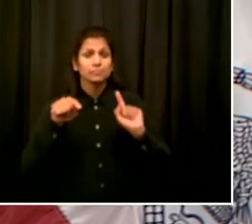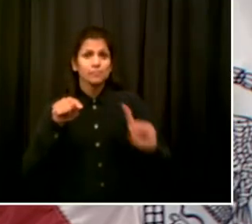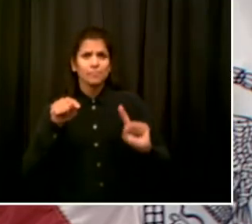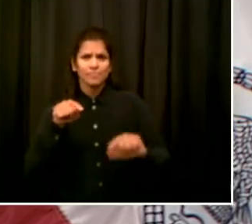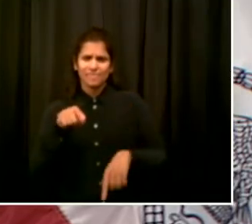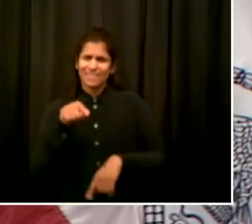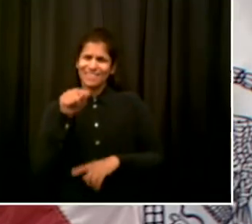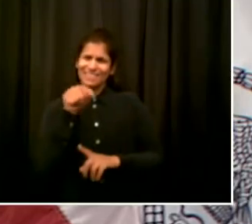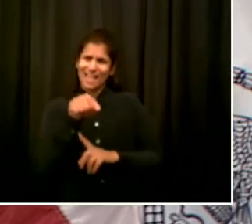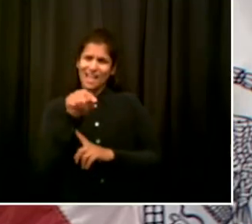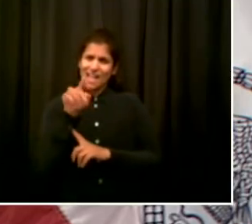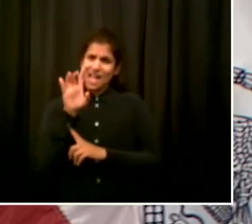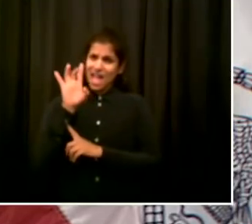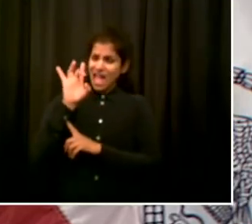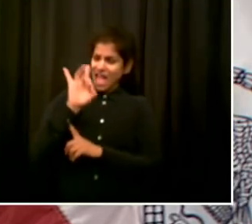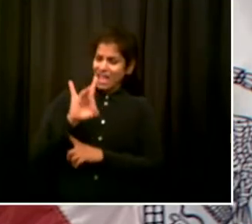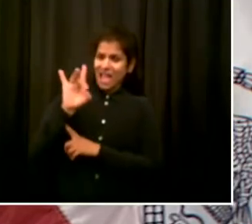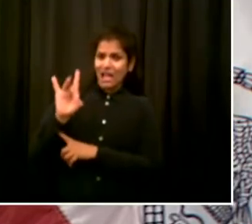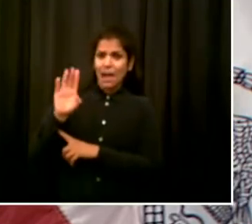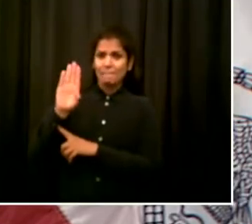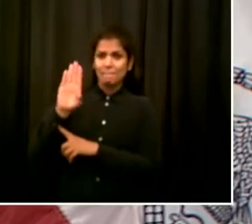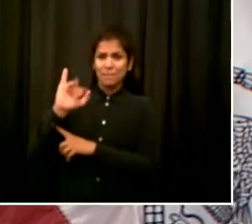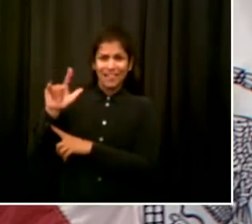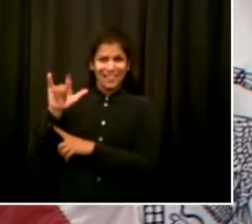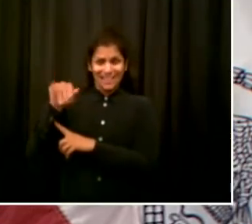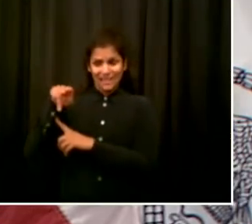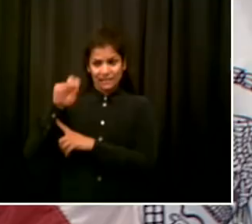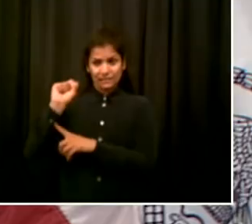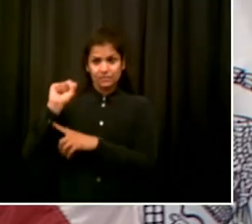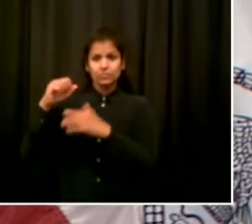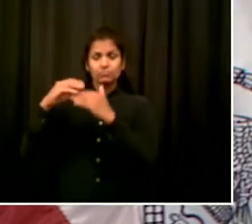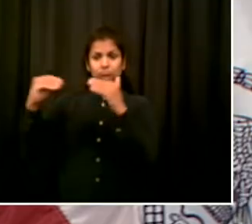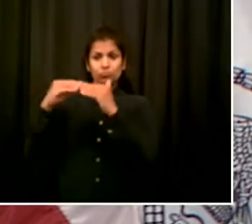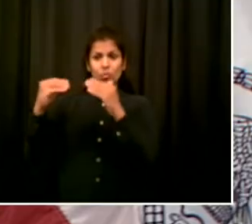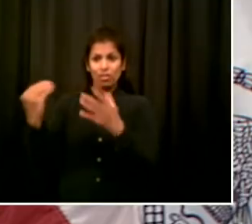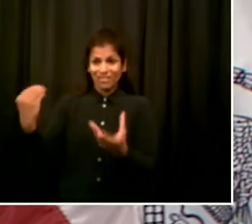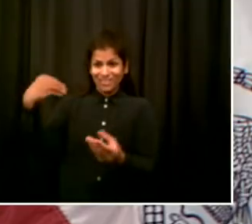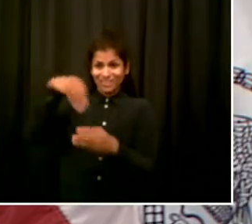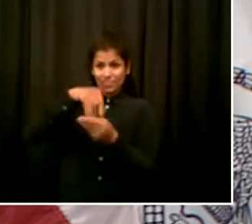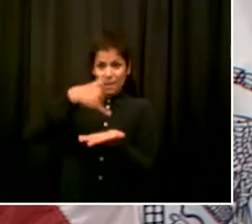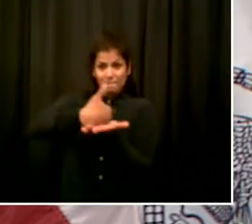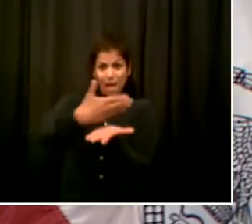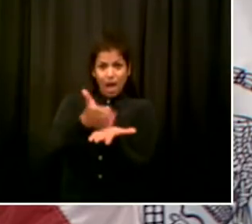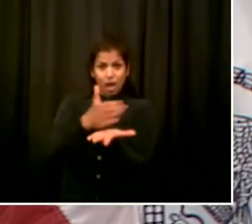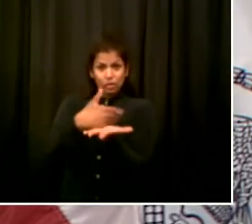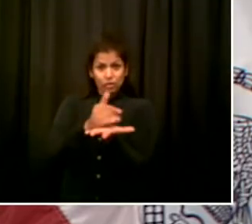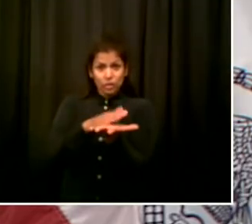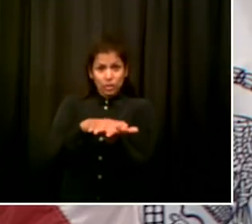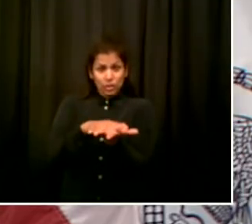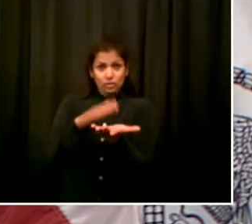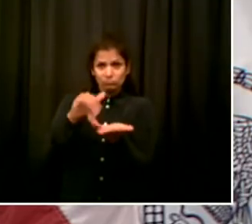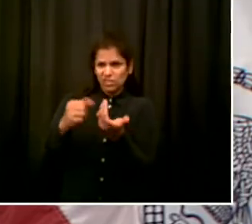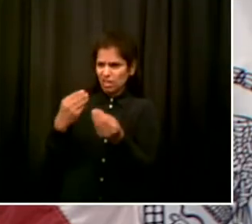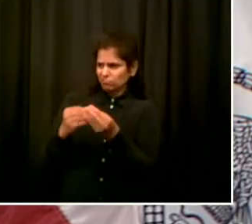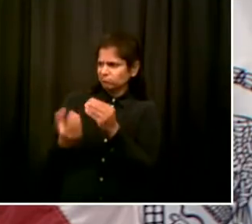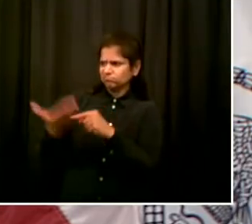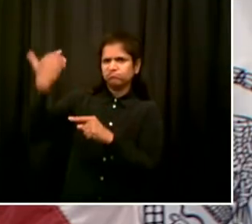PANDEMIC AND EVEN THE $88